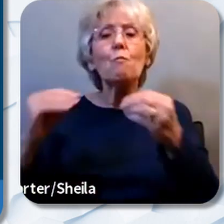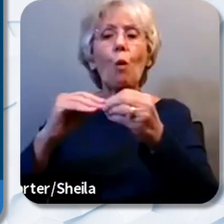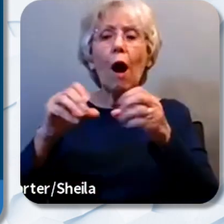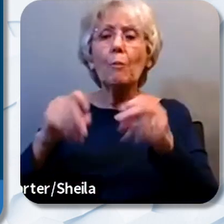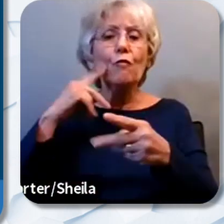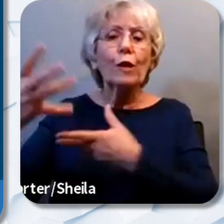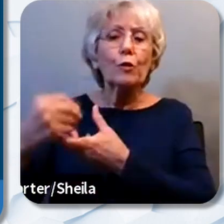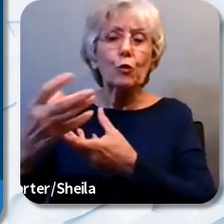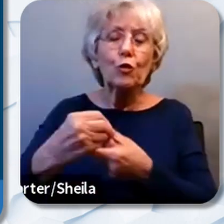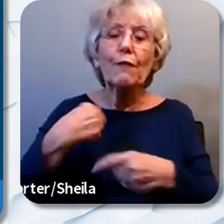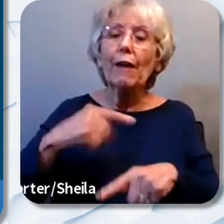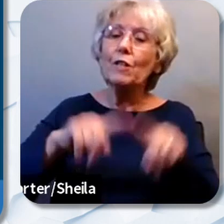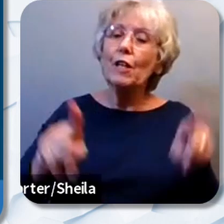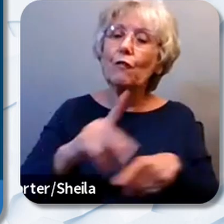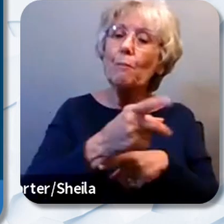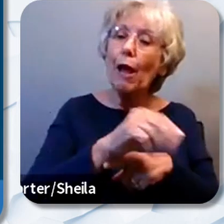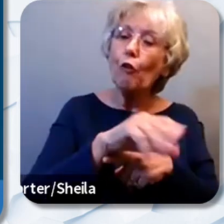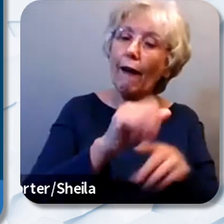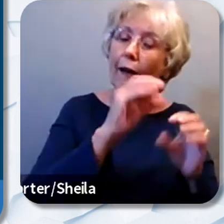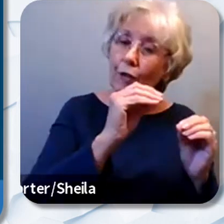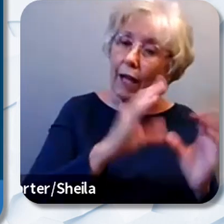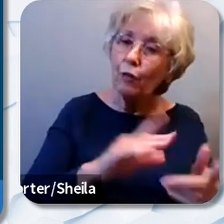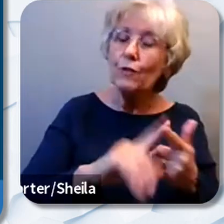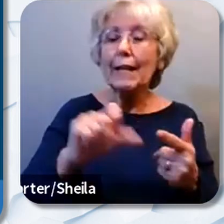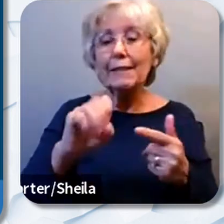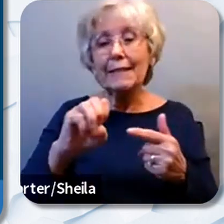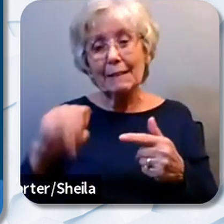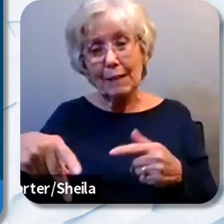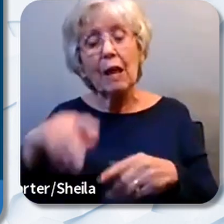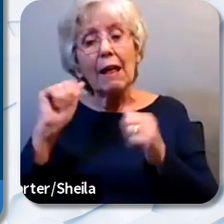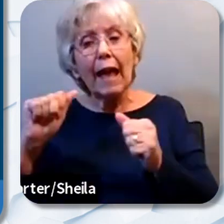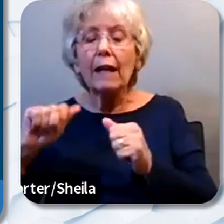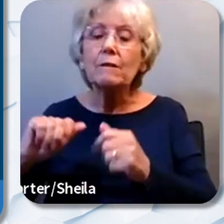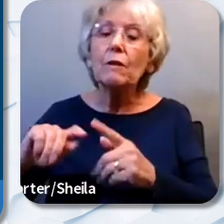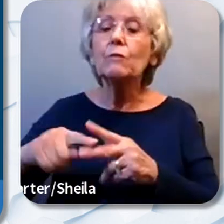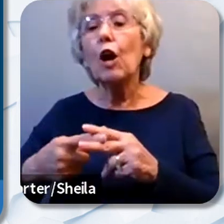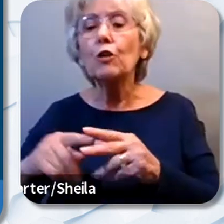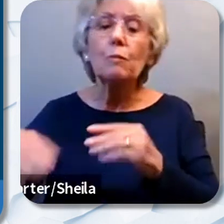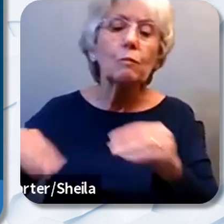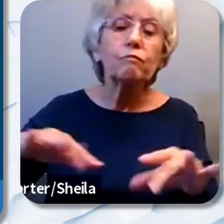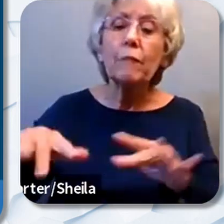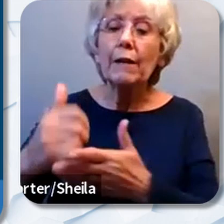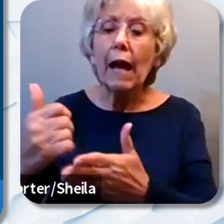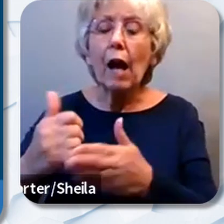different peer educators or CTS that can push in two different components of the day. Sheila Self: